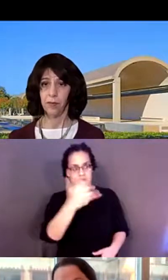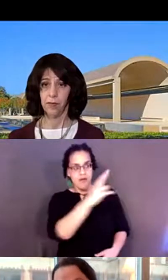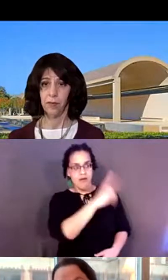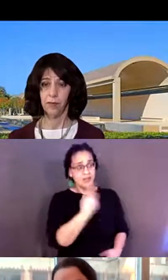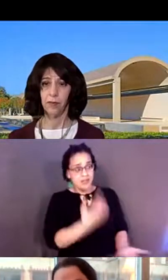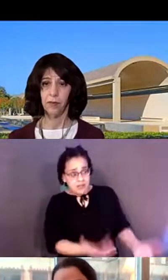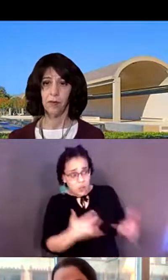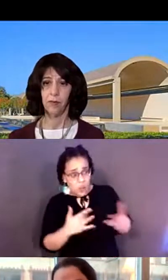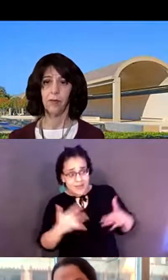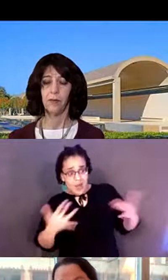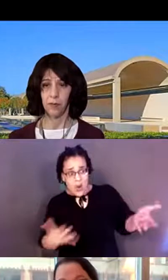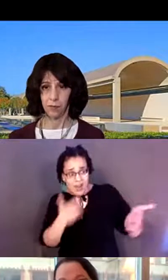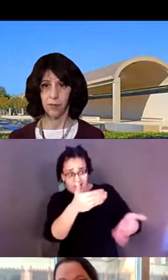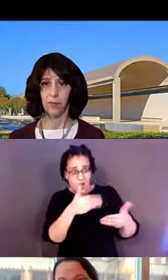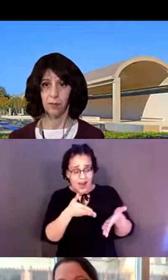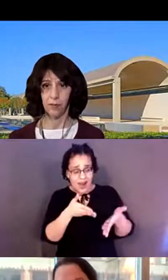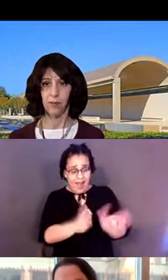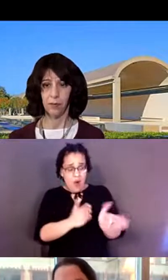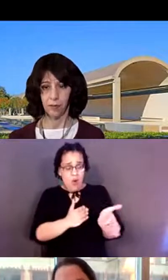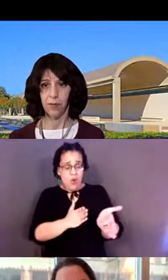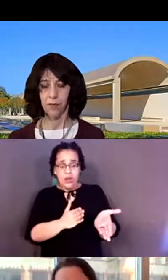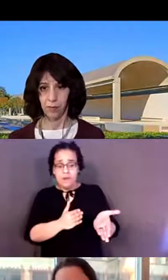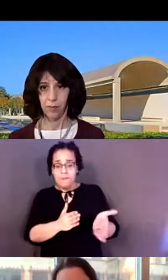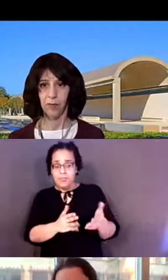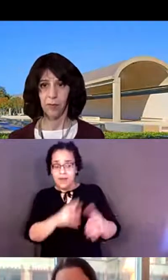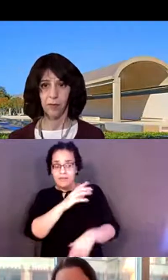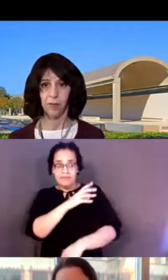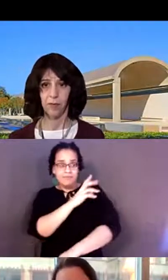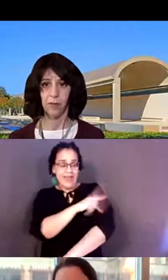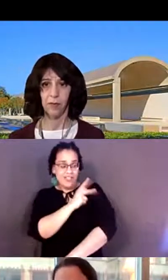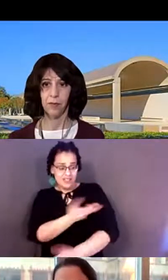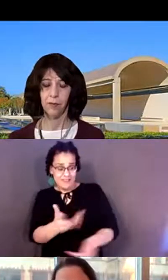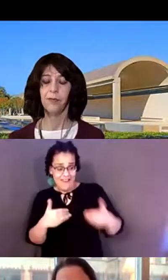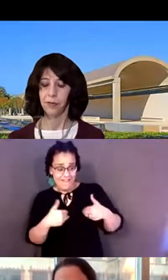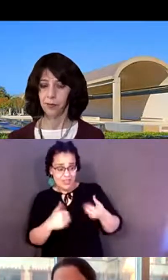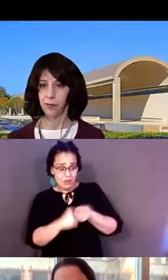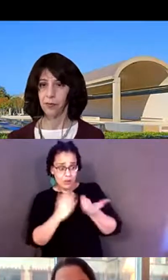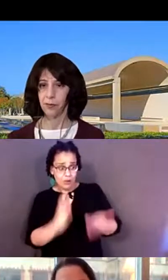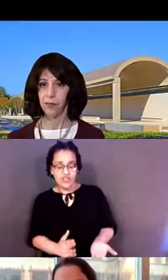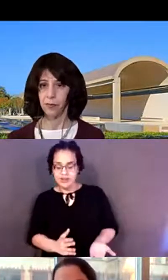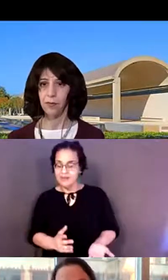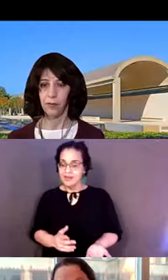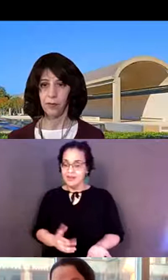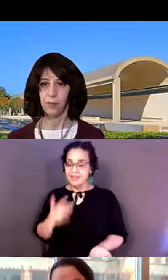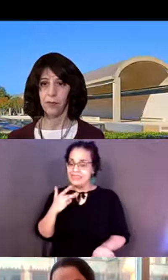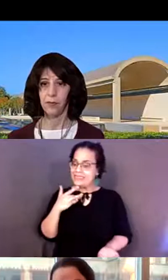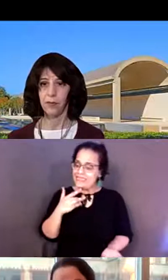or a care conference are are upheld? And I'll tell you, ten times out of ten